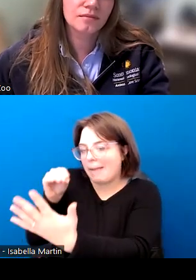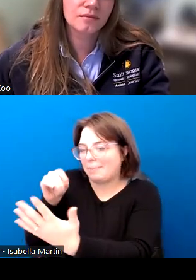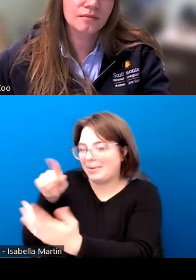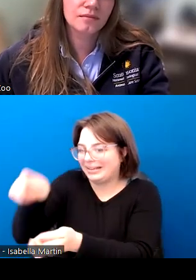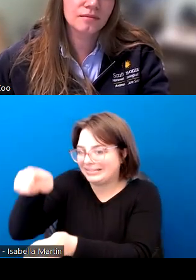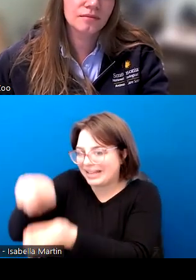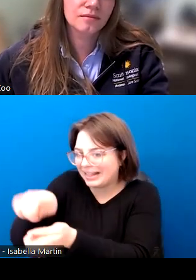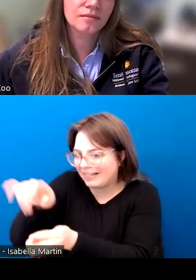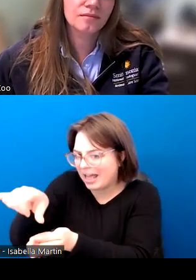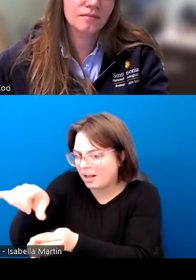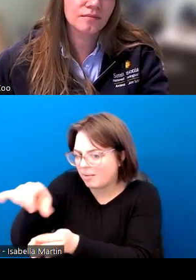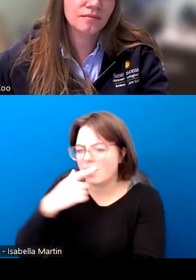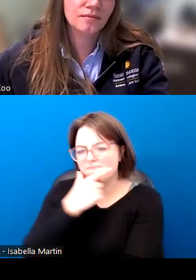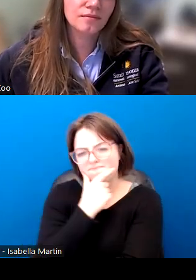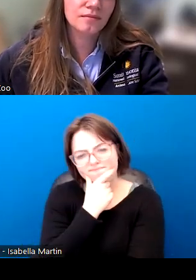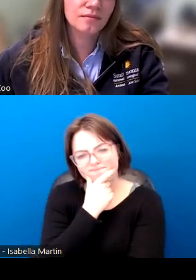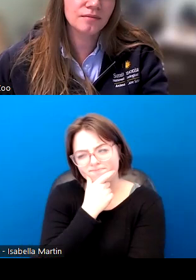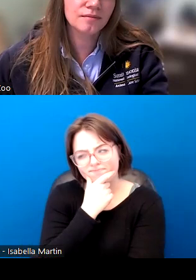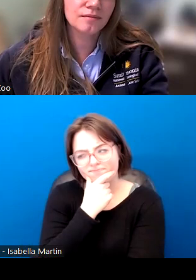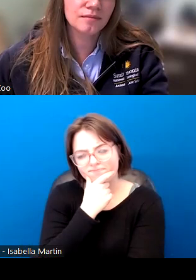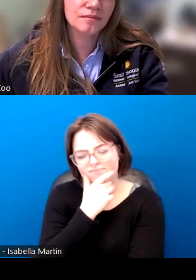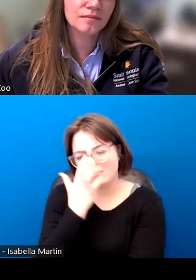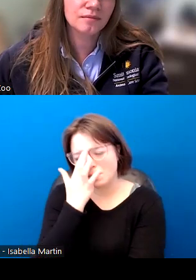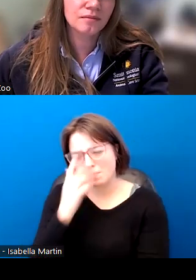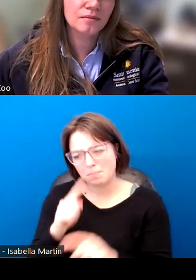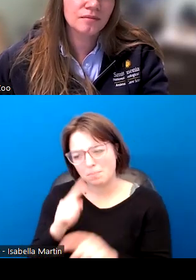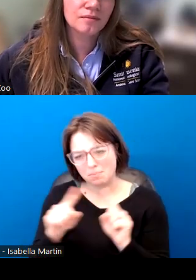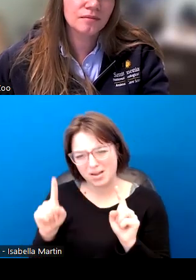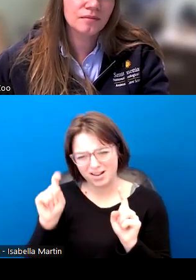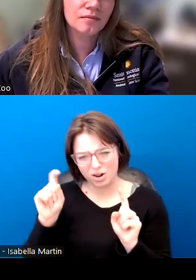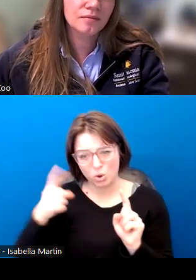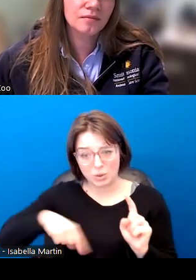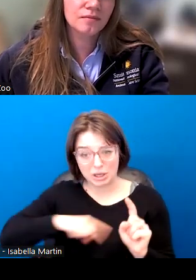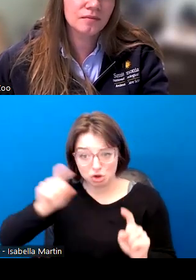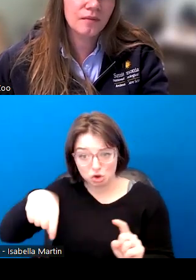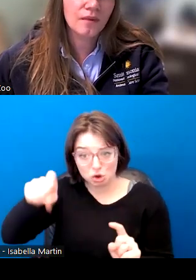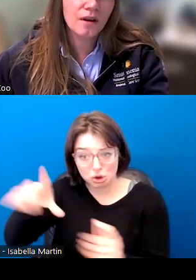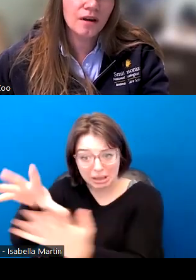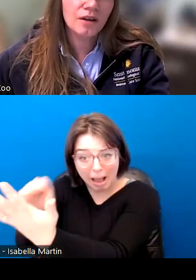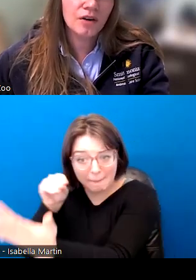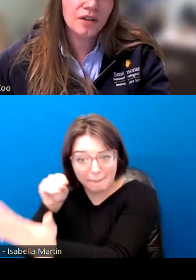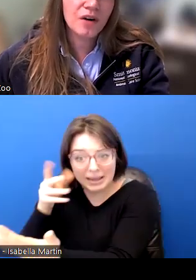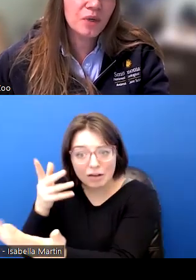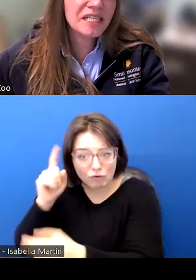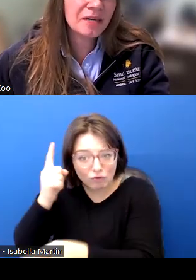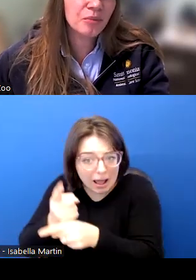that be the best way to ensure that we are meeting their nutritional needs? >>Erin: You know that would seem